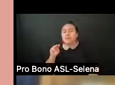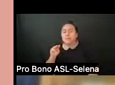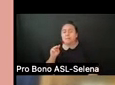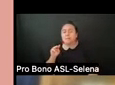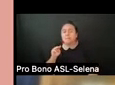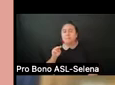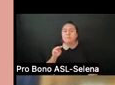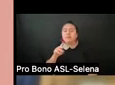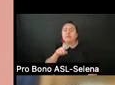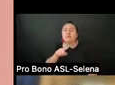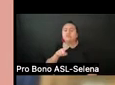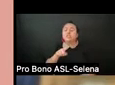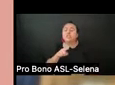rewrites closed captions.